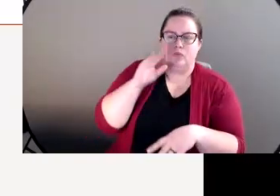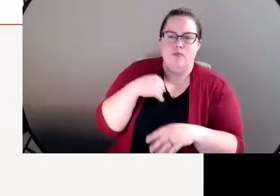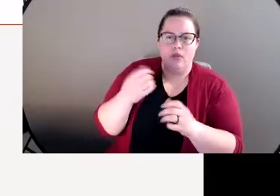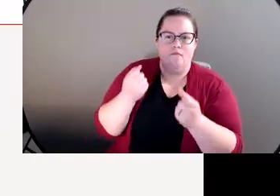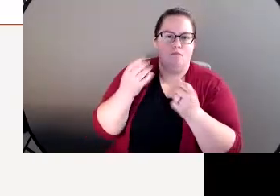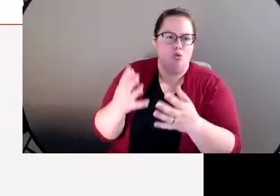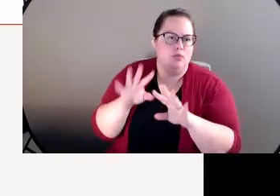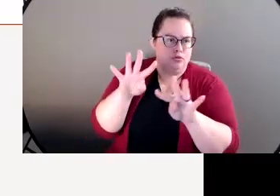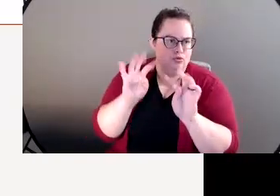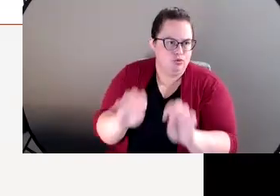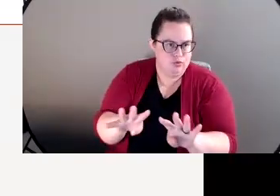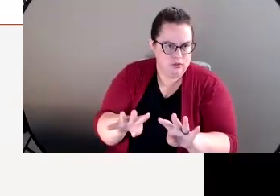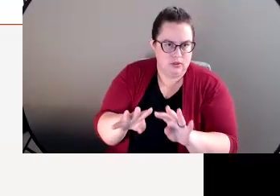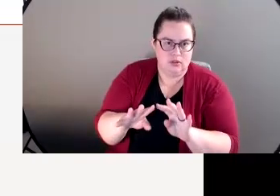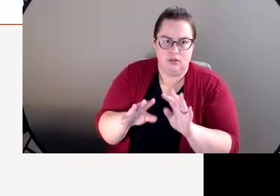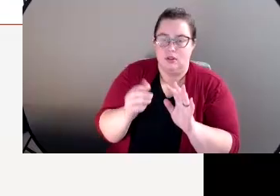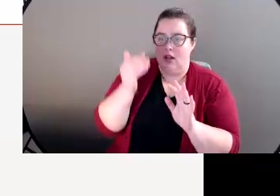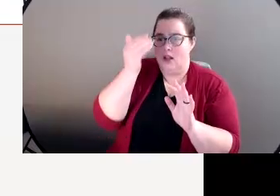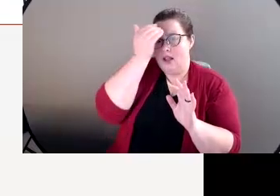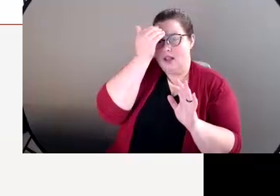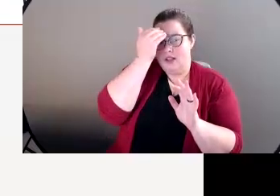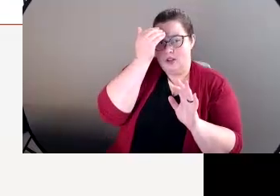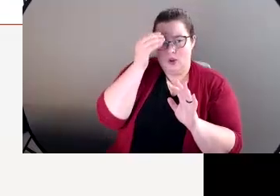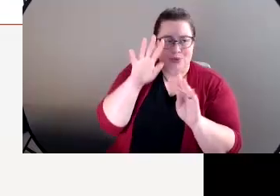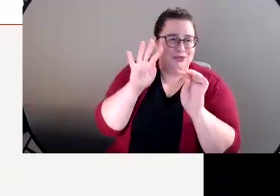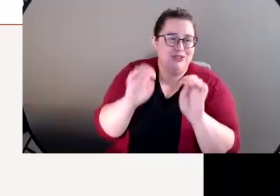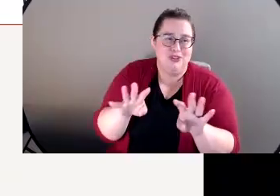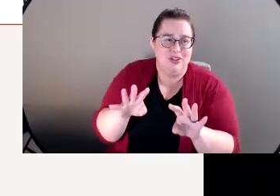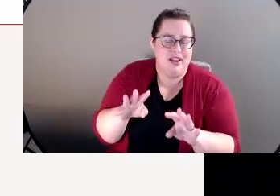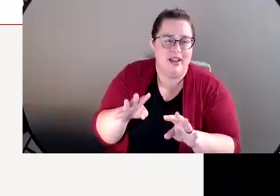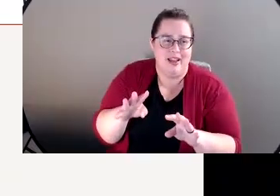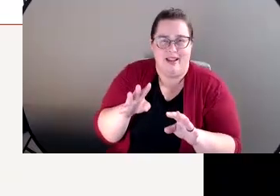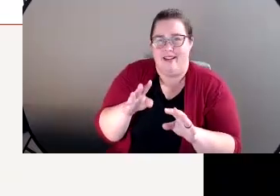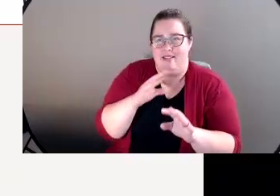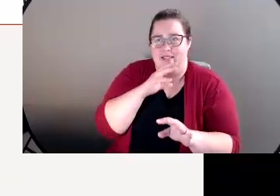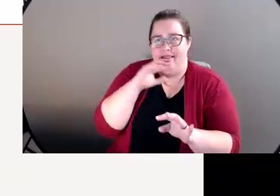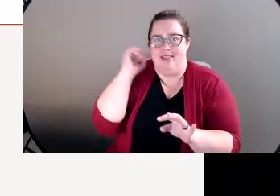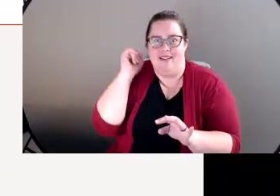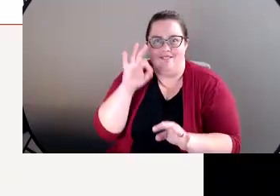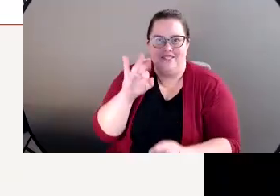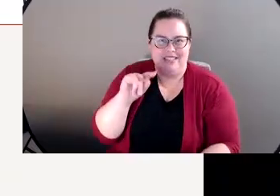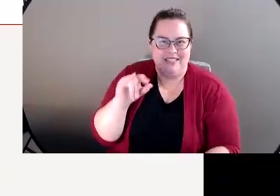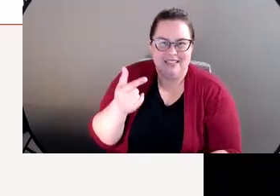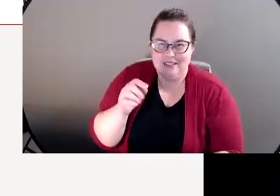I know there is survey fatigue and everything like that. But these are important surveys.